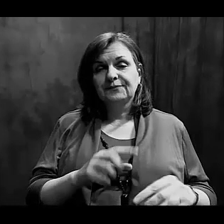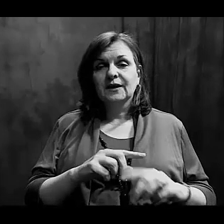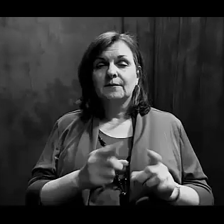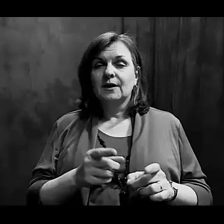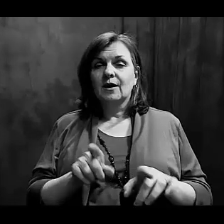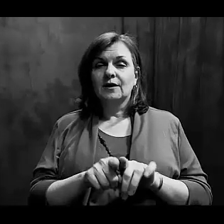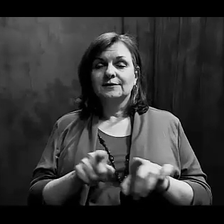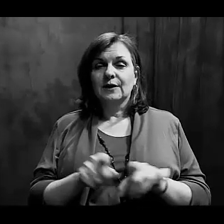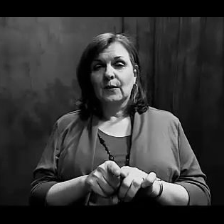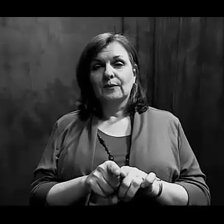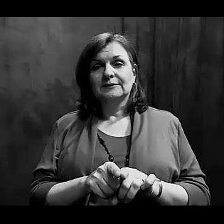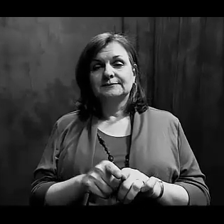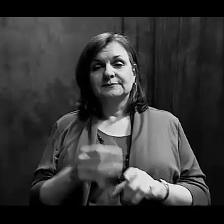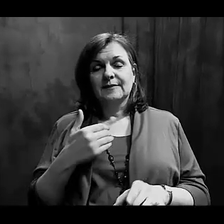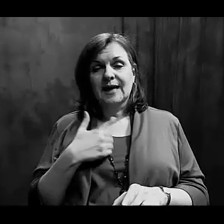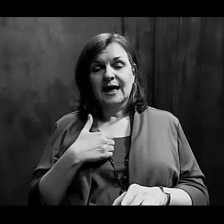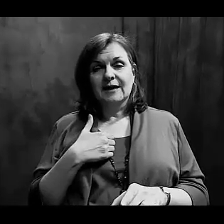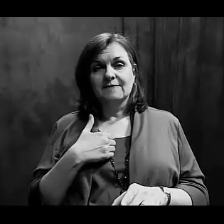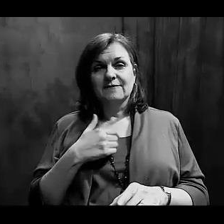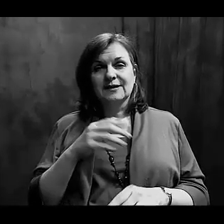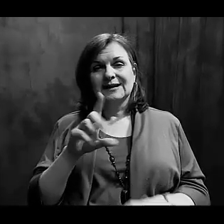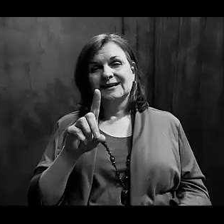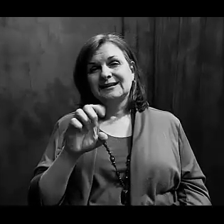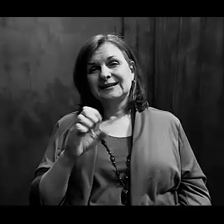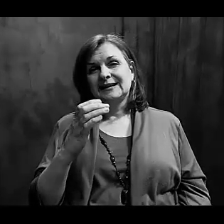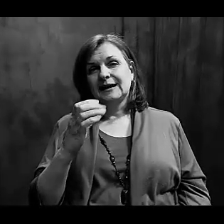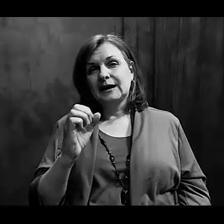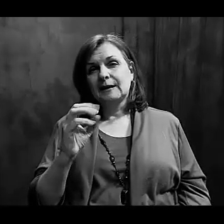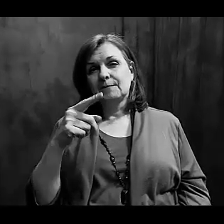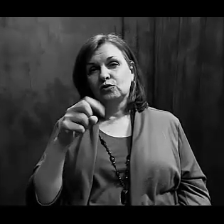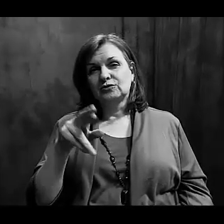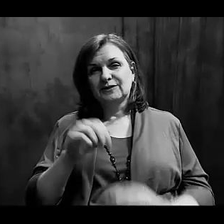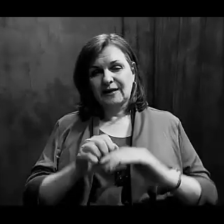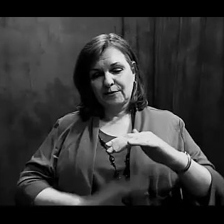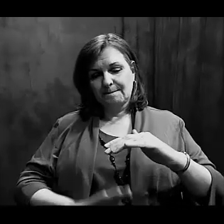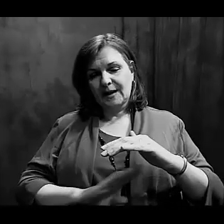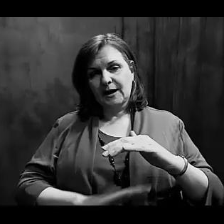but we also have this step of decomposers down here at the bottom